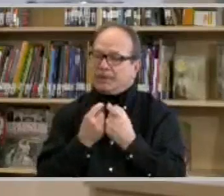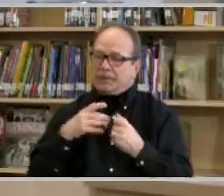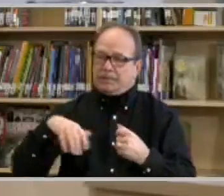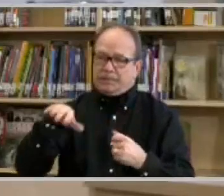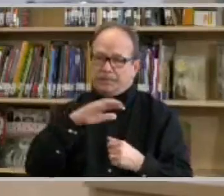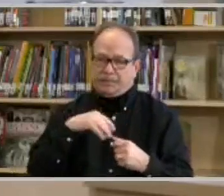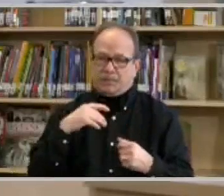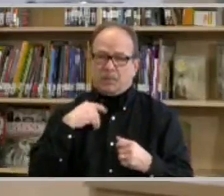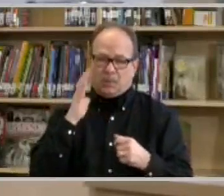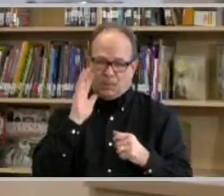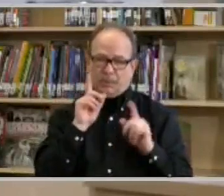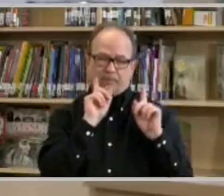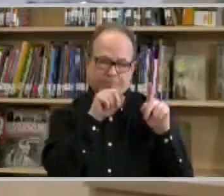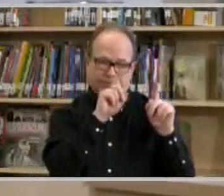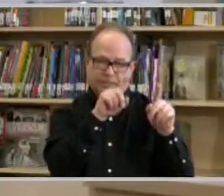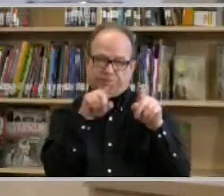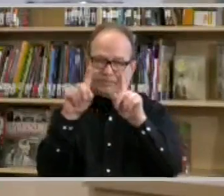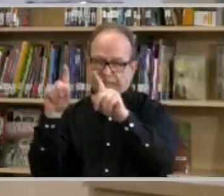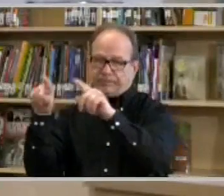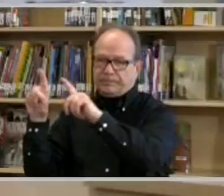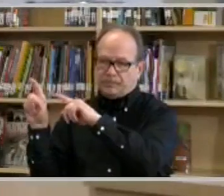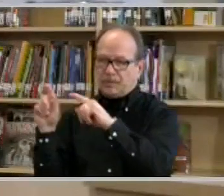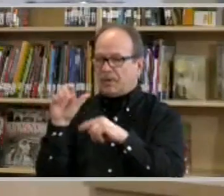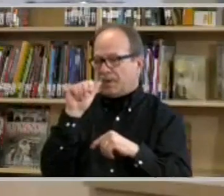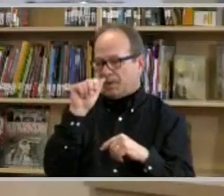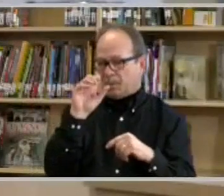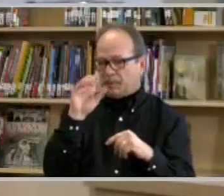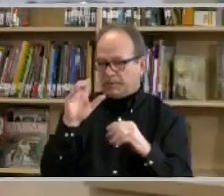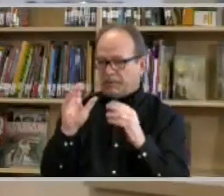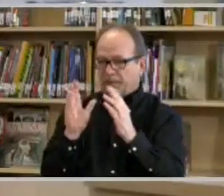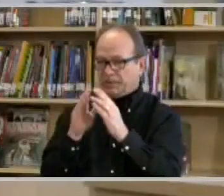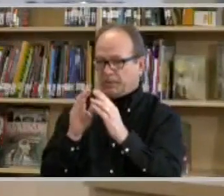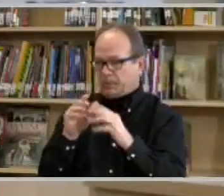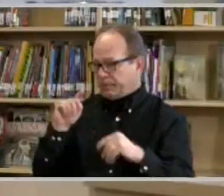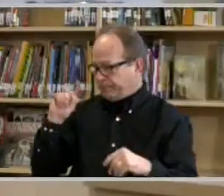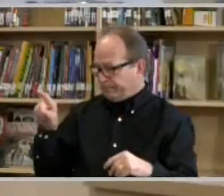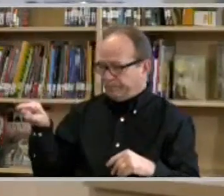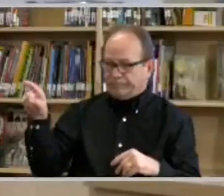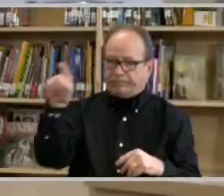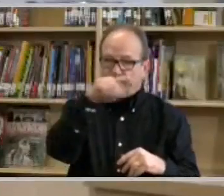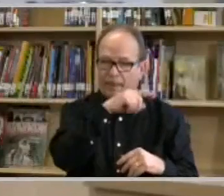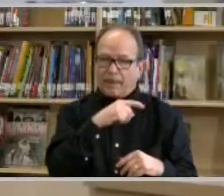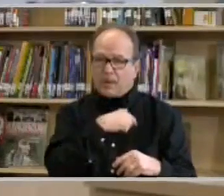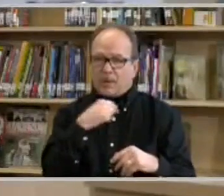OF PUBLIC-PRIVATE PARTNERSHIPS FOR EXAMPLE, ARE GOING OUT TO